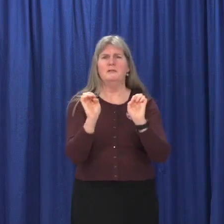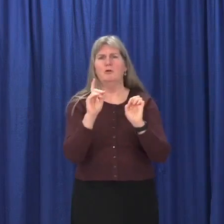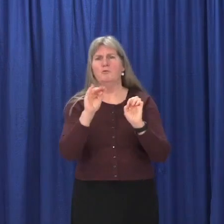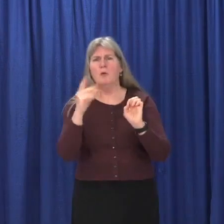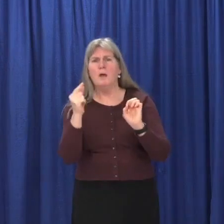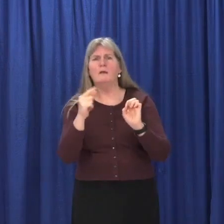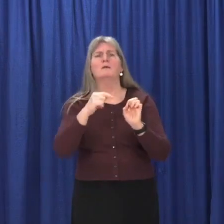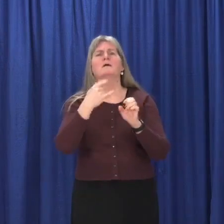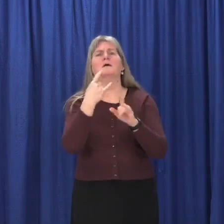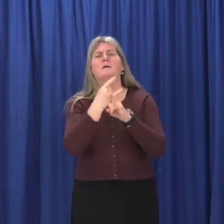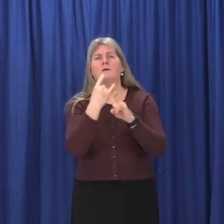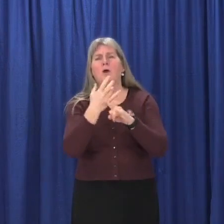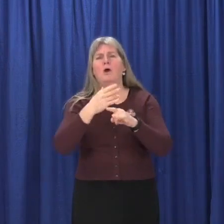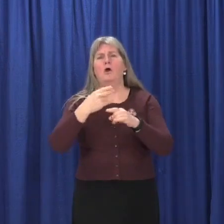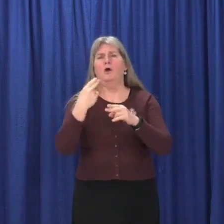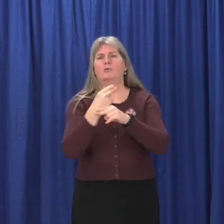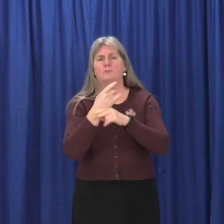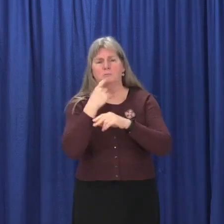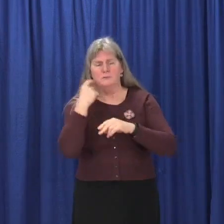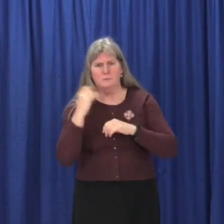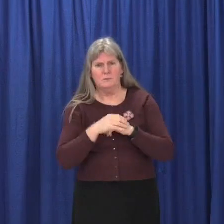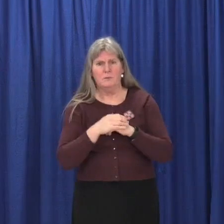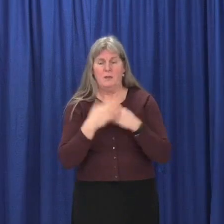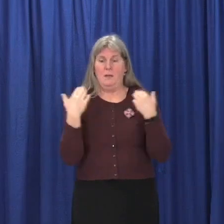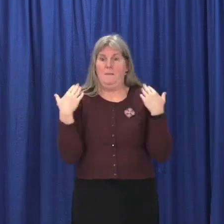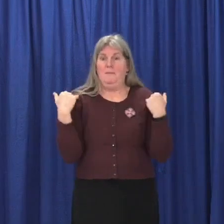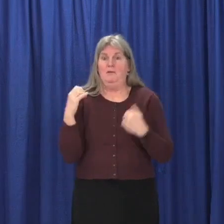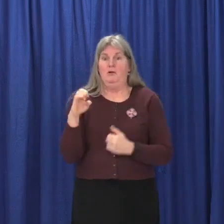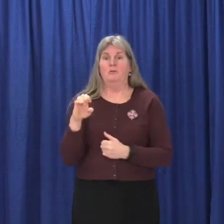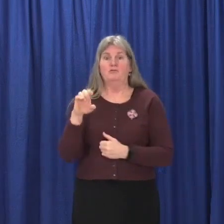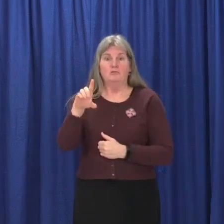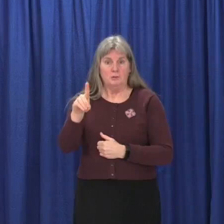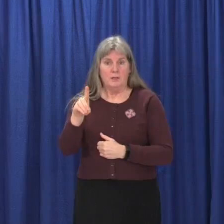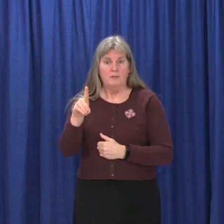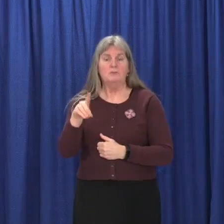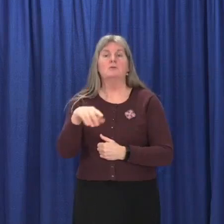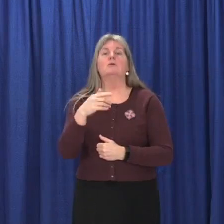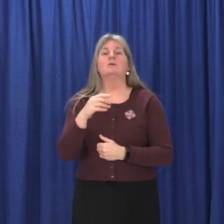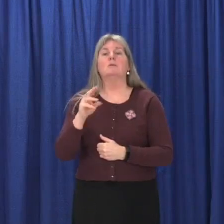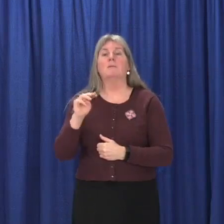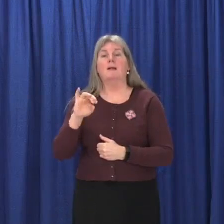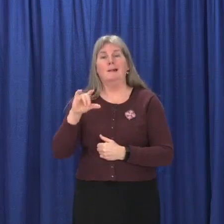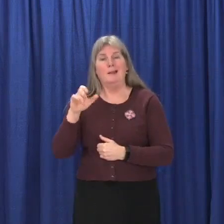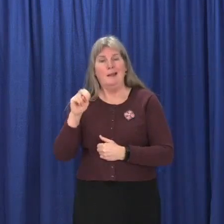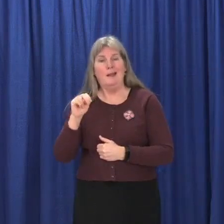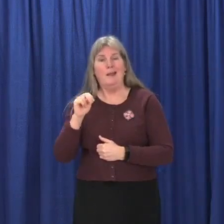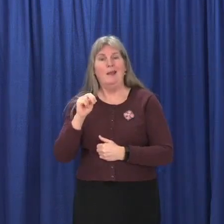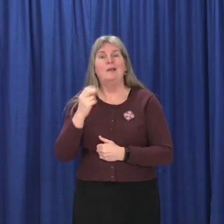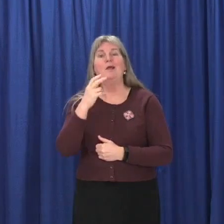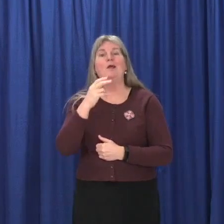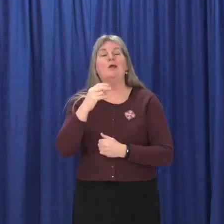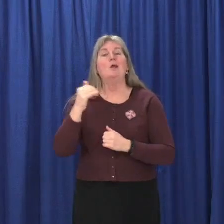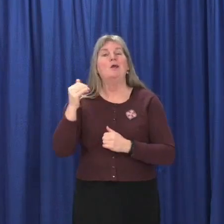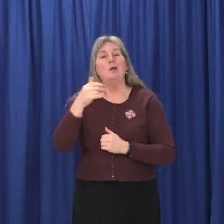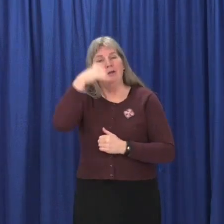the Education Minister Jeanie McLean and Yukon First Nations chiefs, they gathered to honour the 49th anniversary